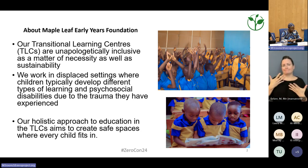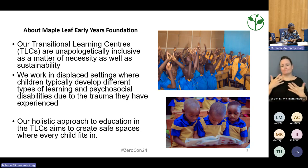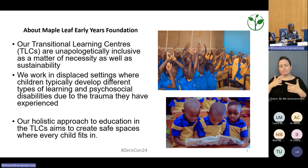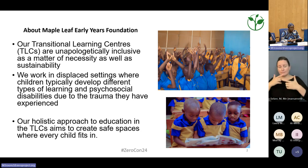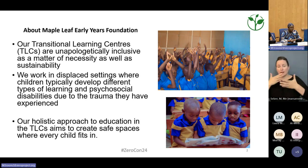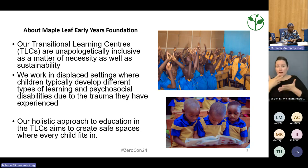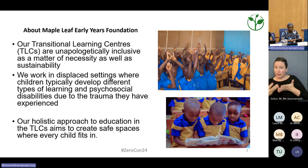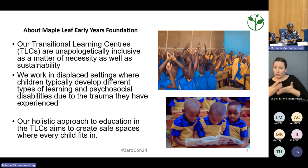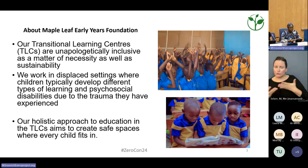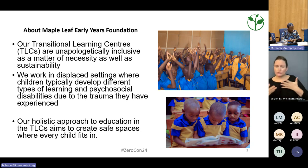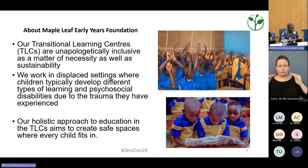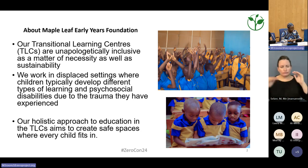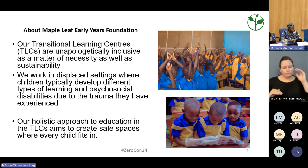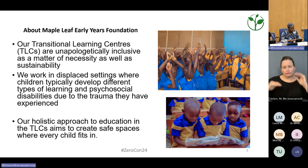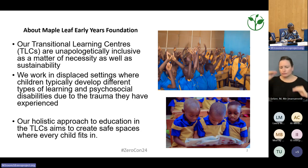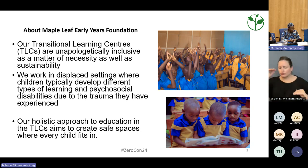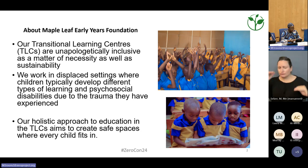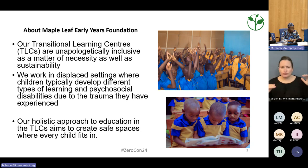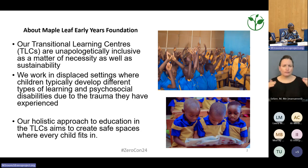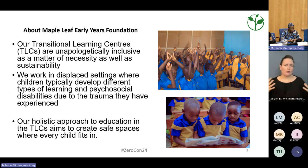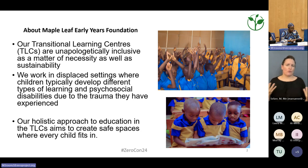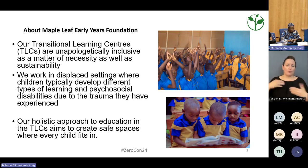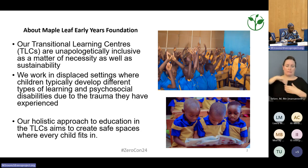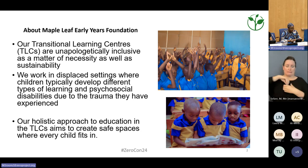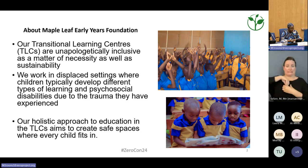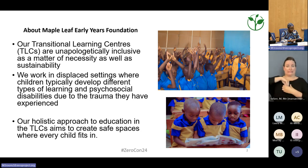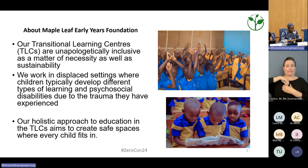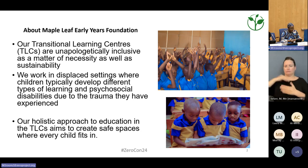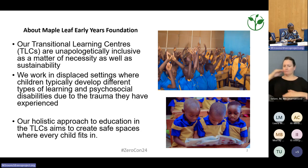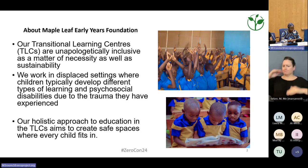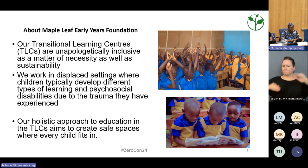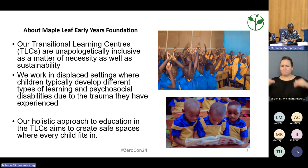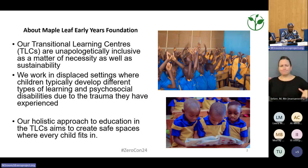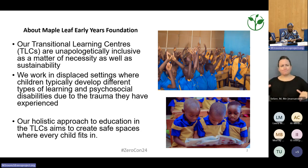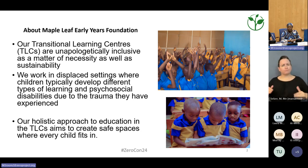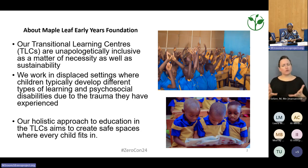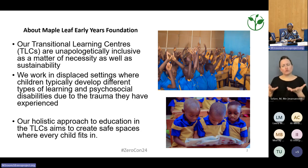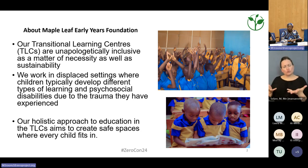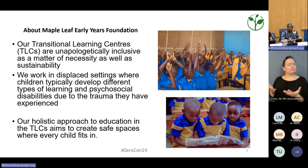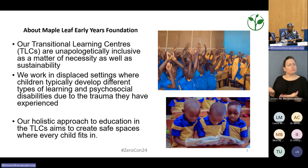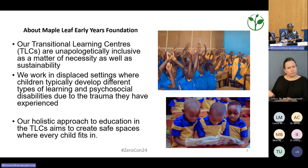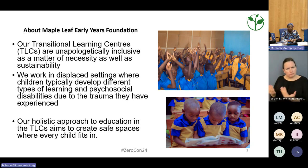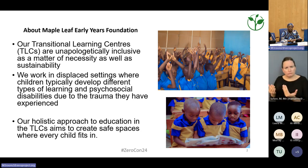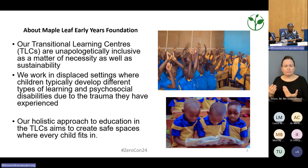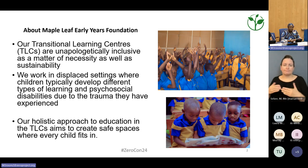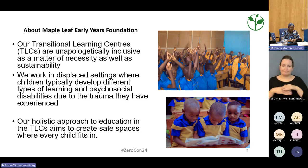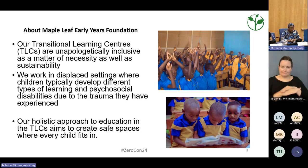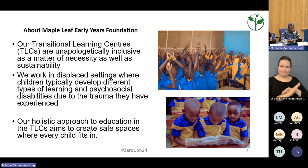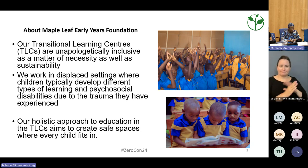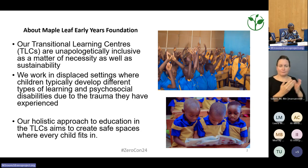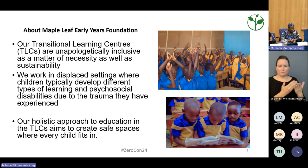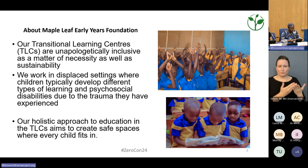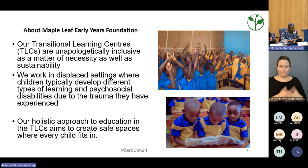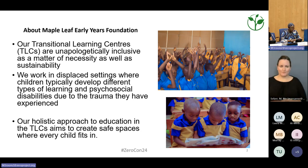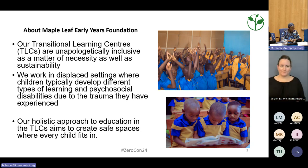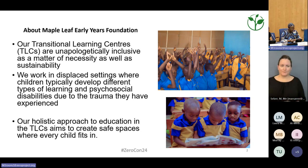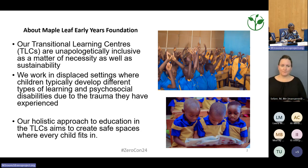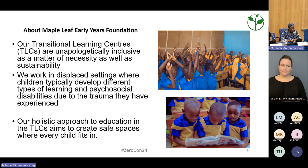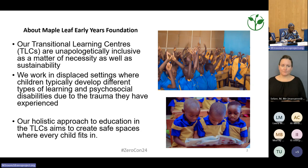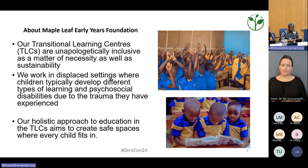or other conditions. Educational interventions are already very limited in displaced settings,